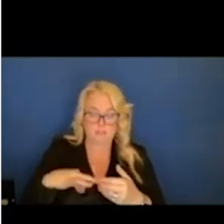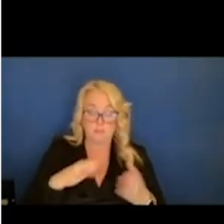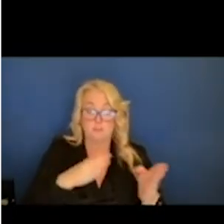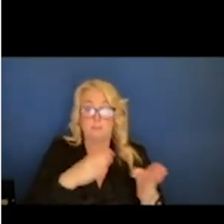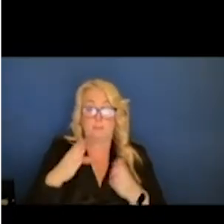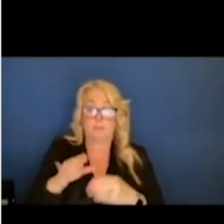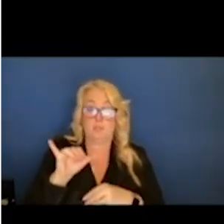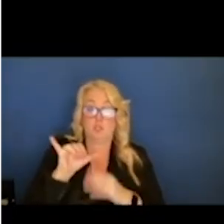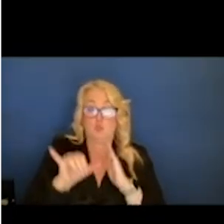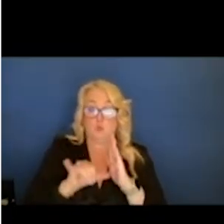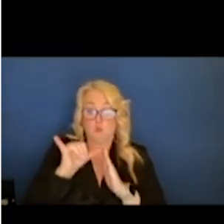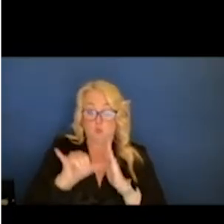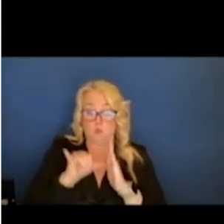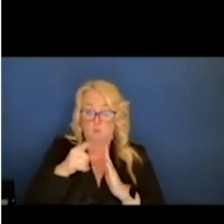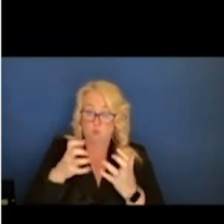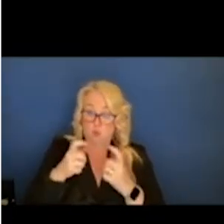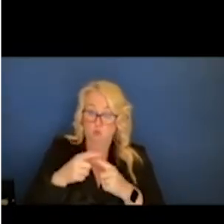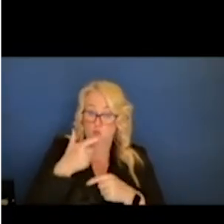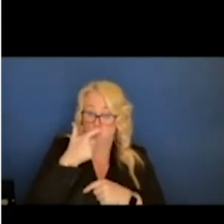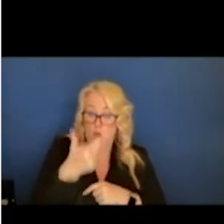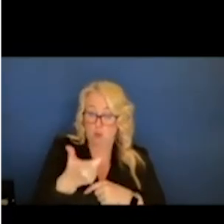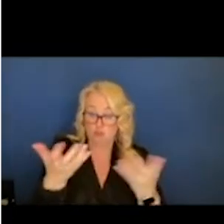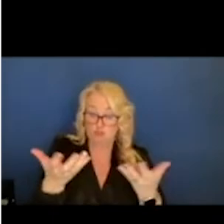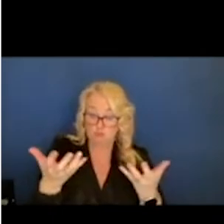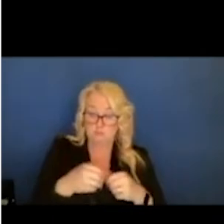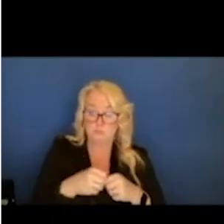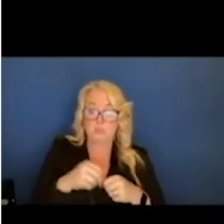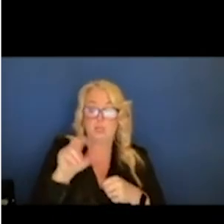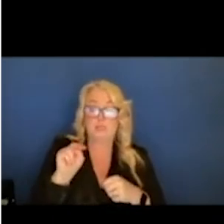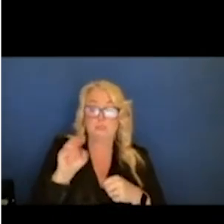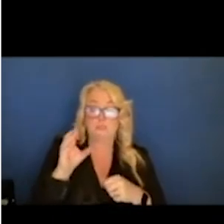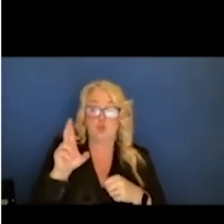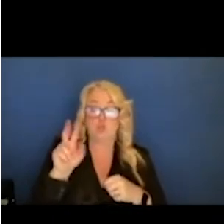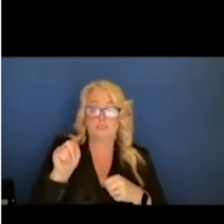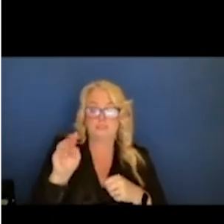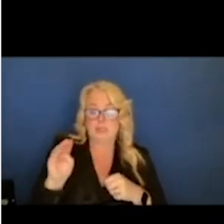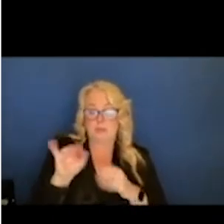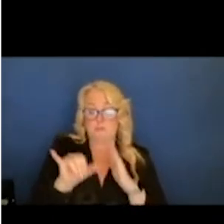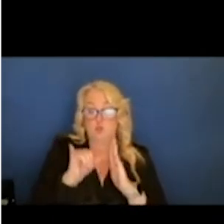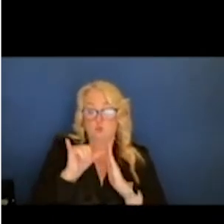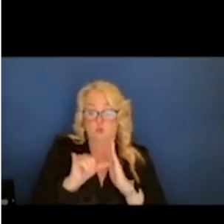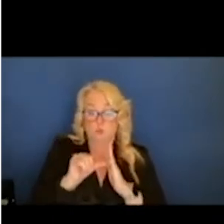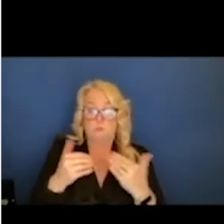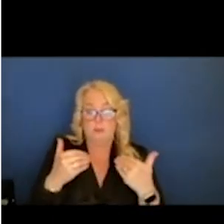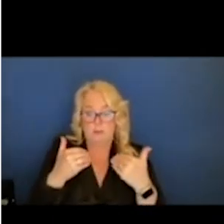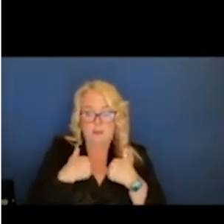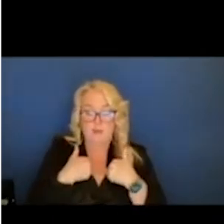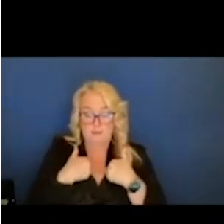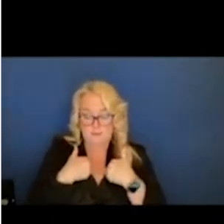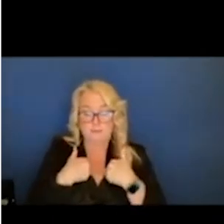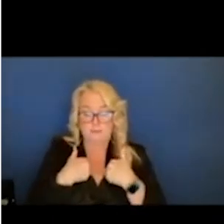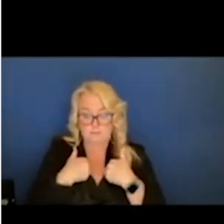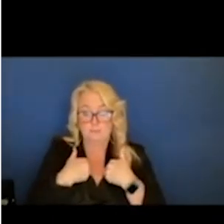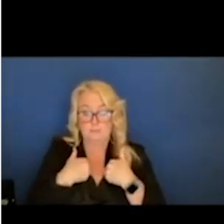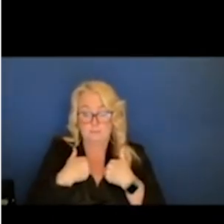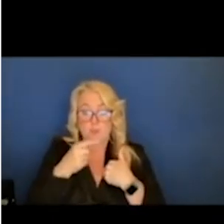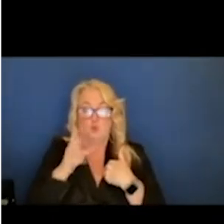YouTube Channel. Prefer to watch content? NCRTM’s YouTube Channel has you covered.